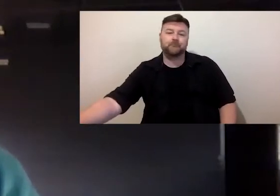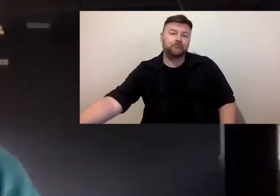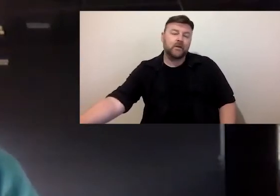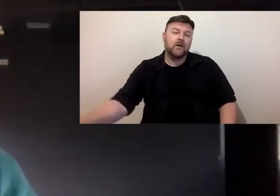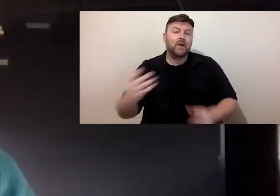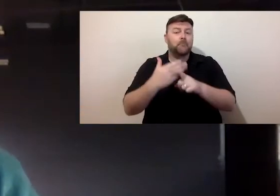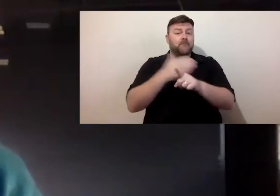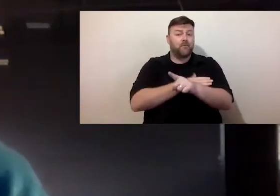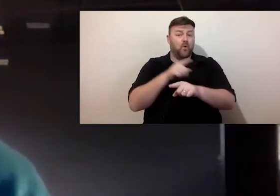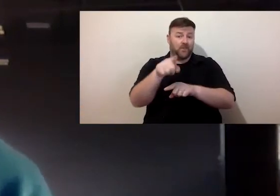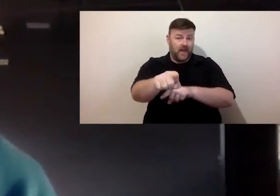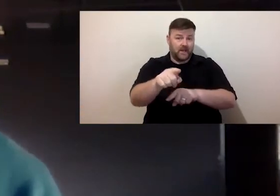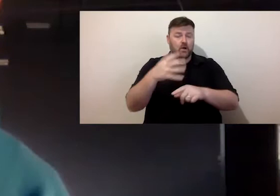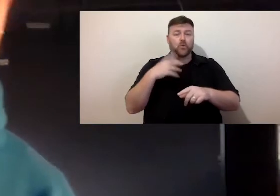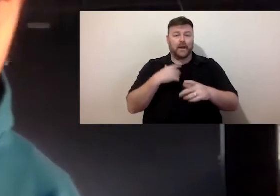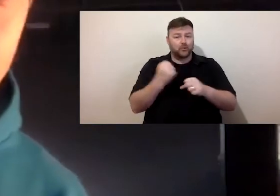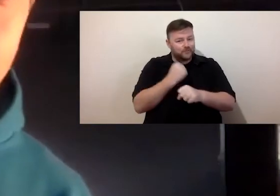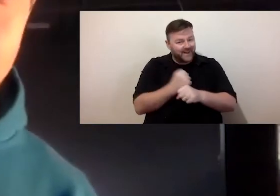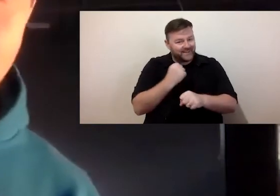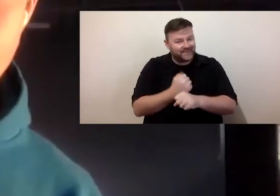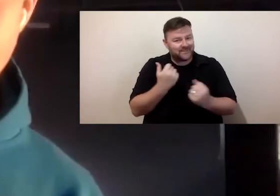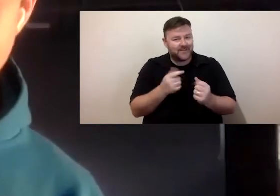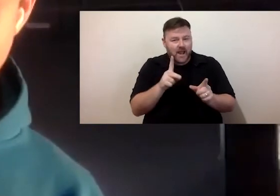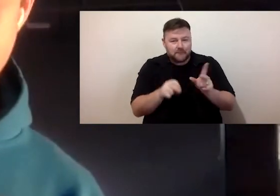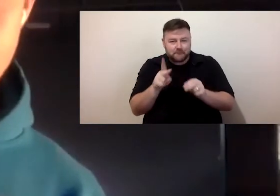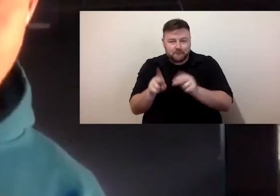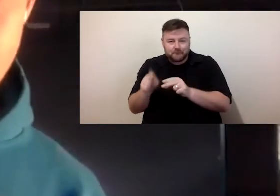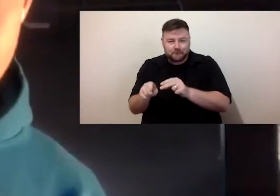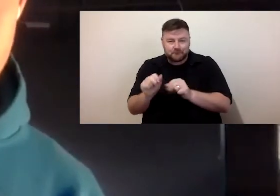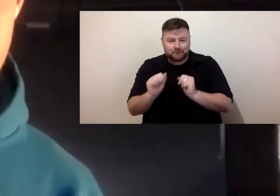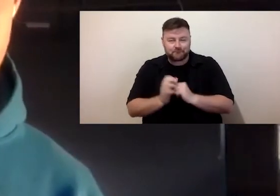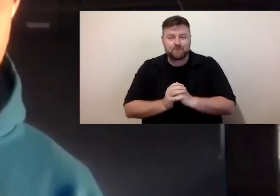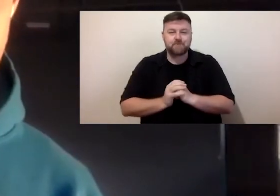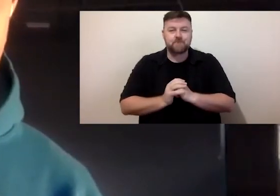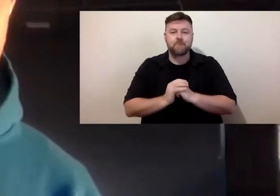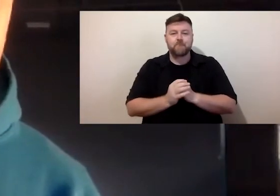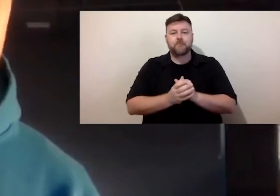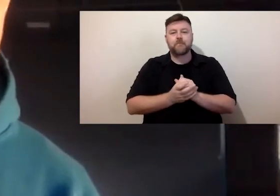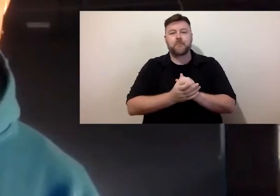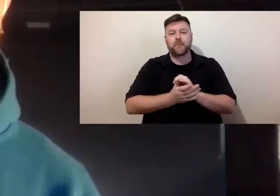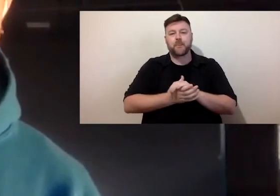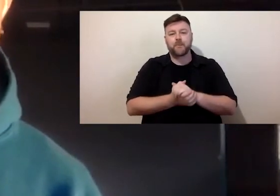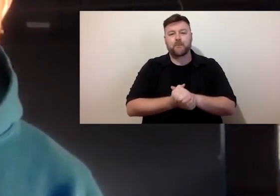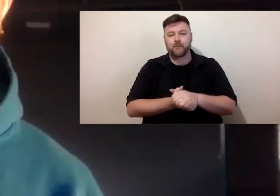they have to try and make some kind of work of art.